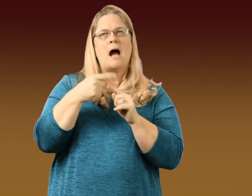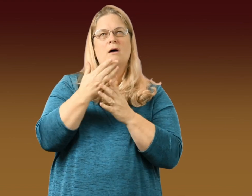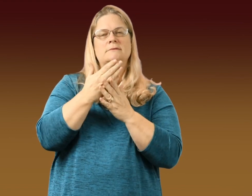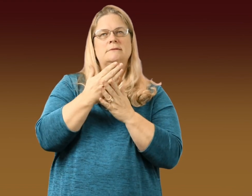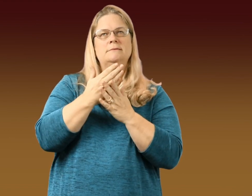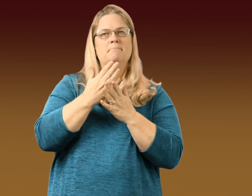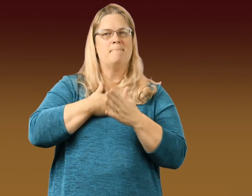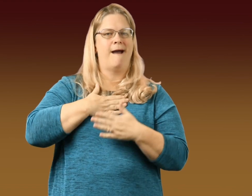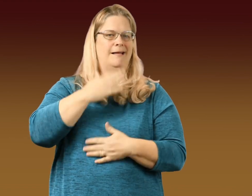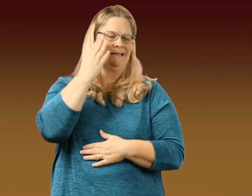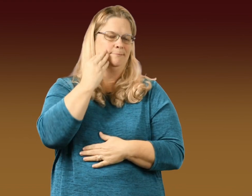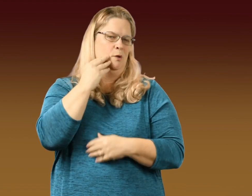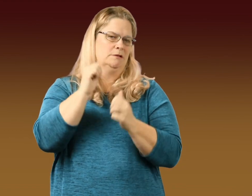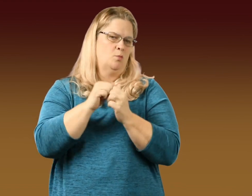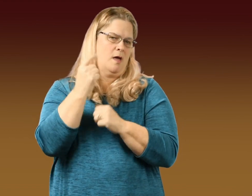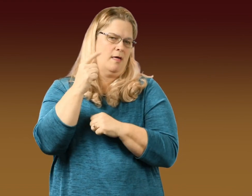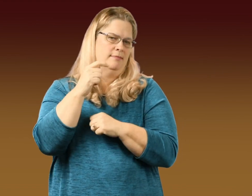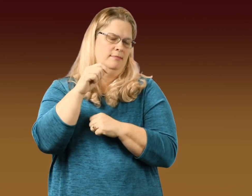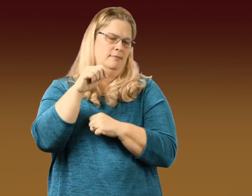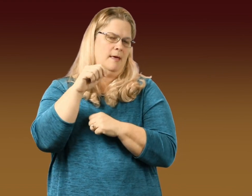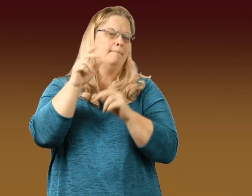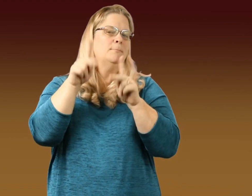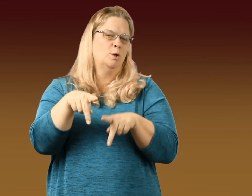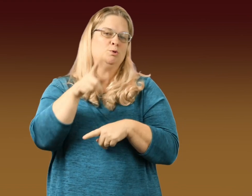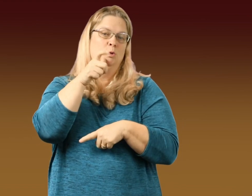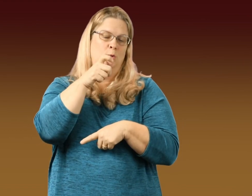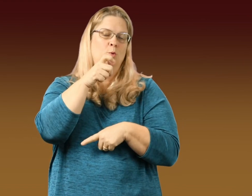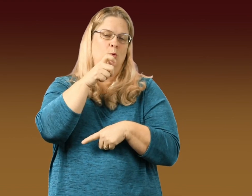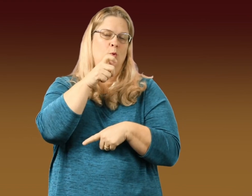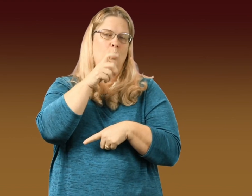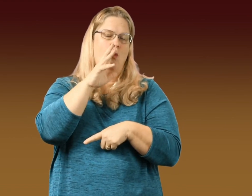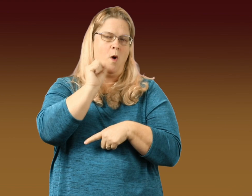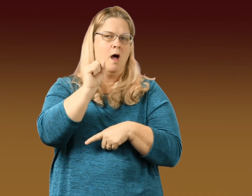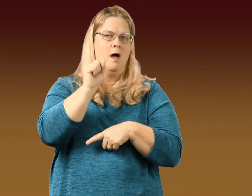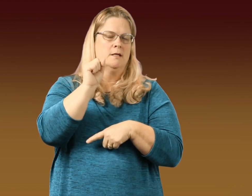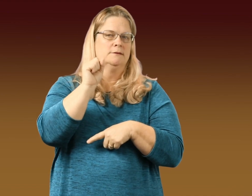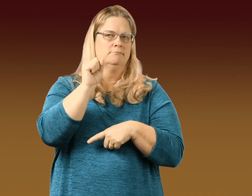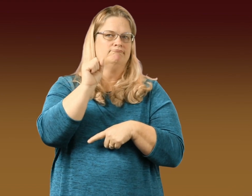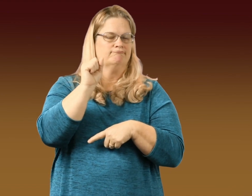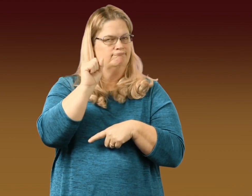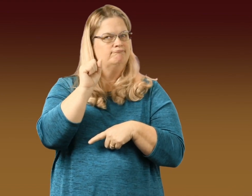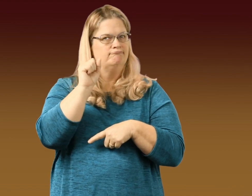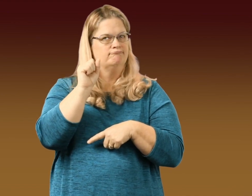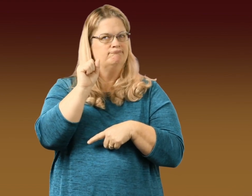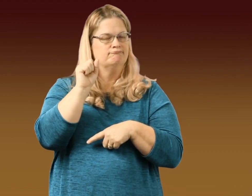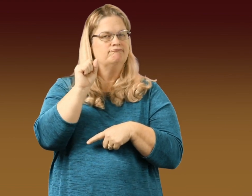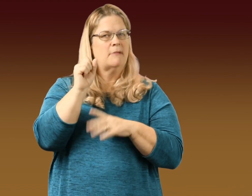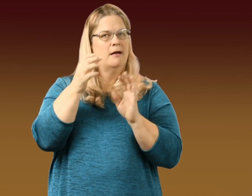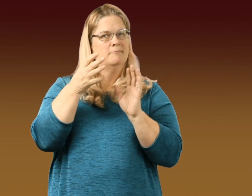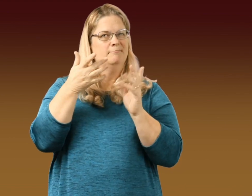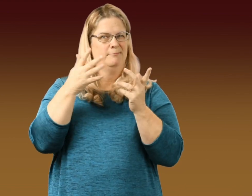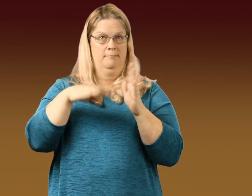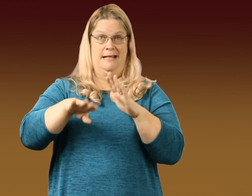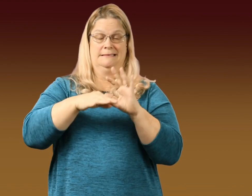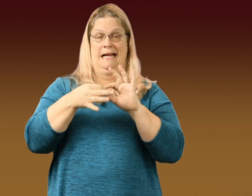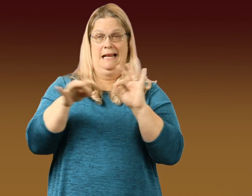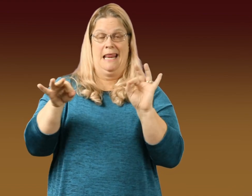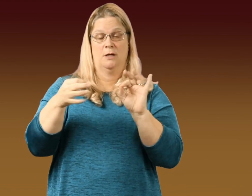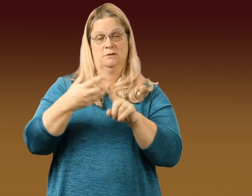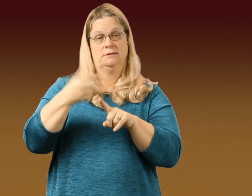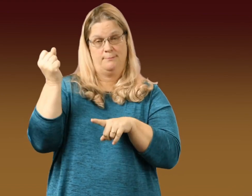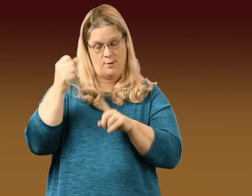to talk a little bit about my experience with a person who was basically language deprived.